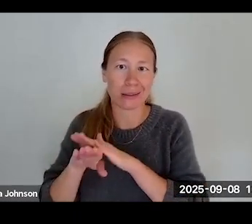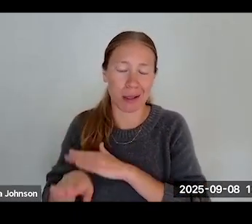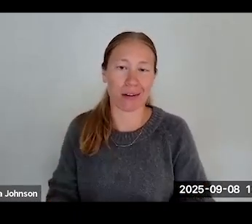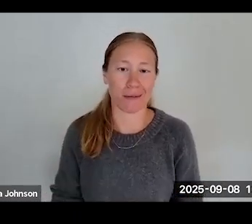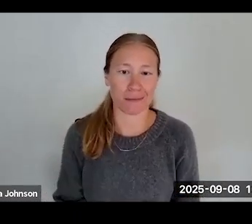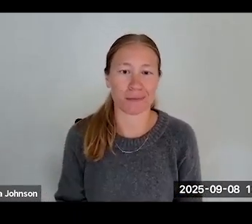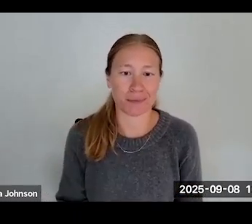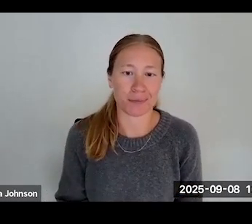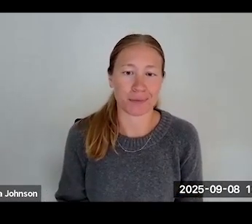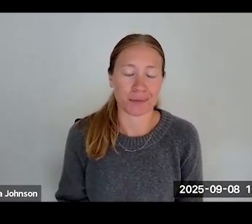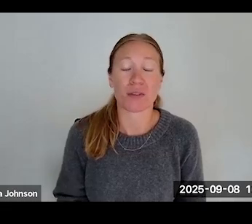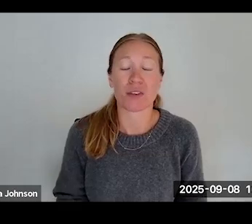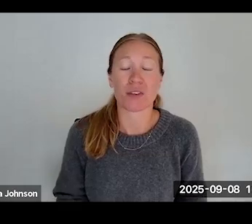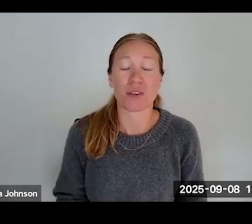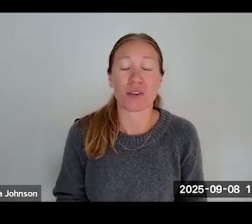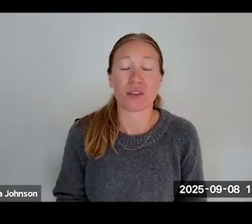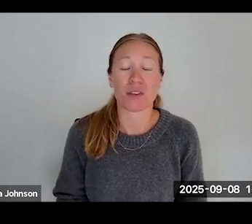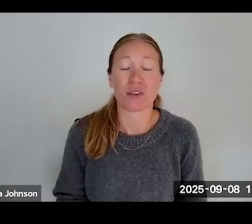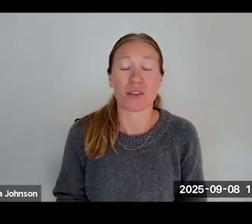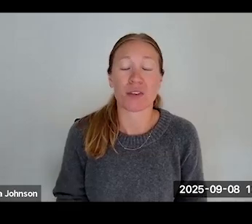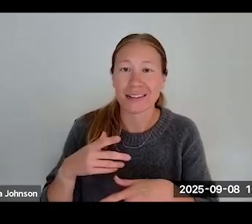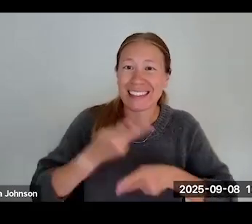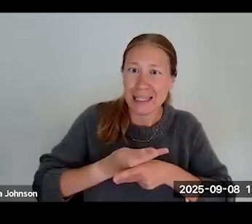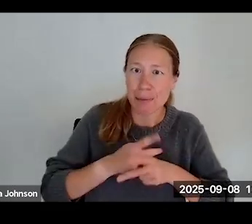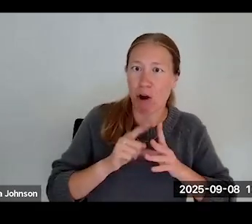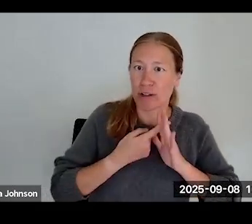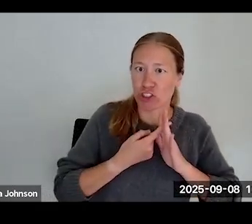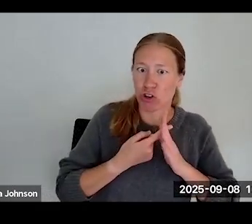We also recommend sticking with original document formats wherever possible.